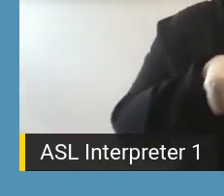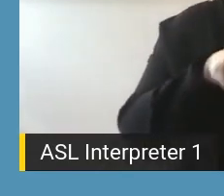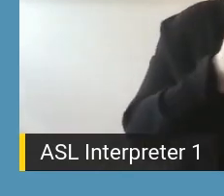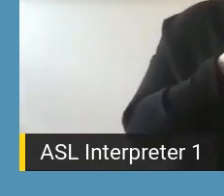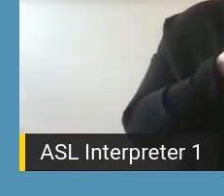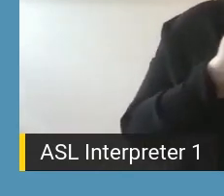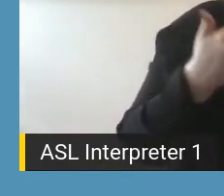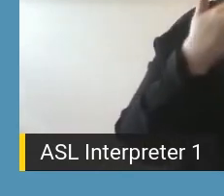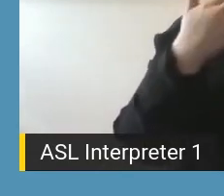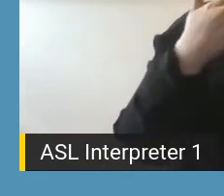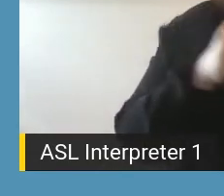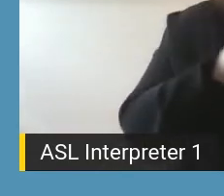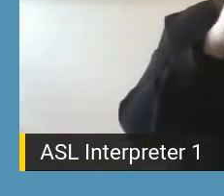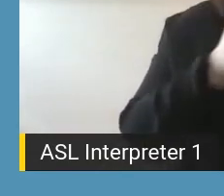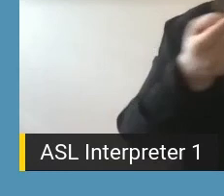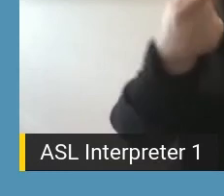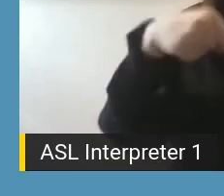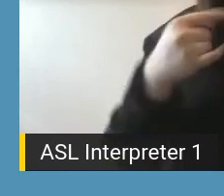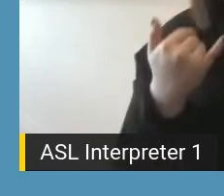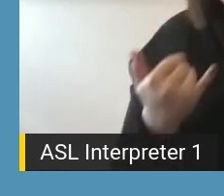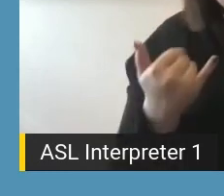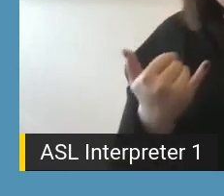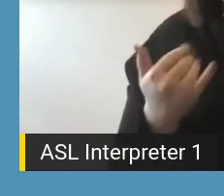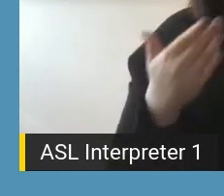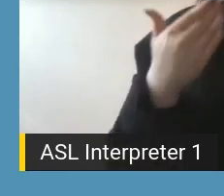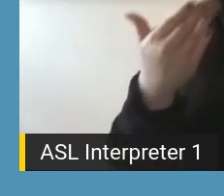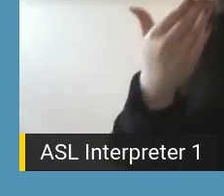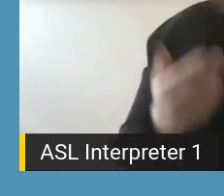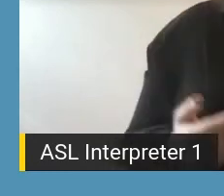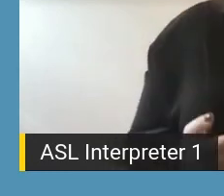for attending today's program and of course thank you very much Hannah for your expertise